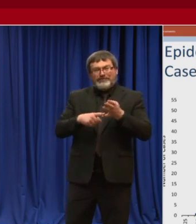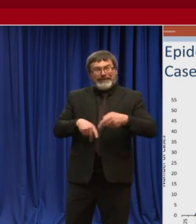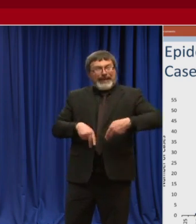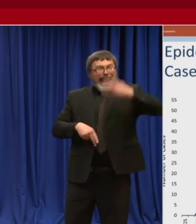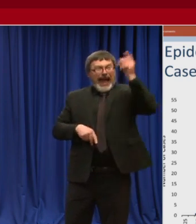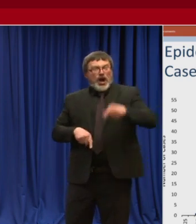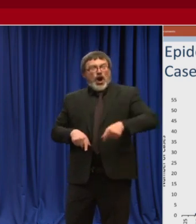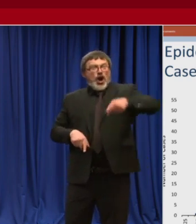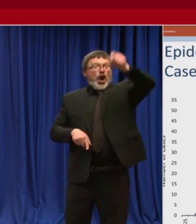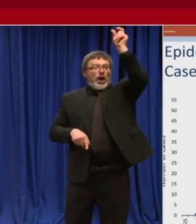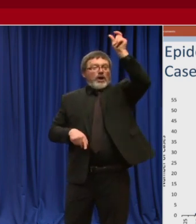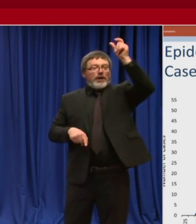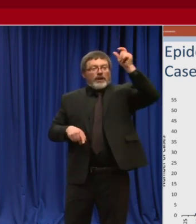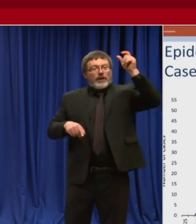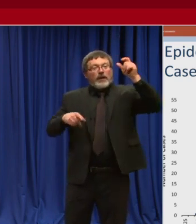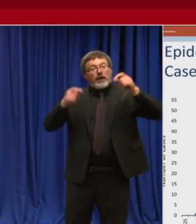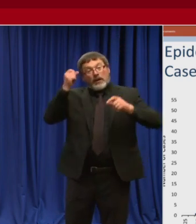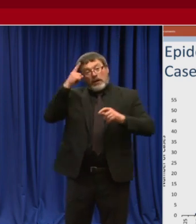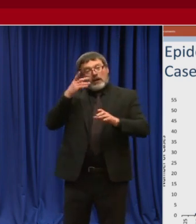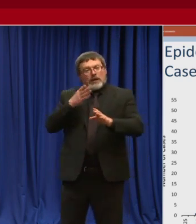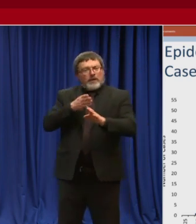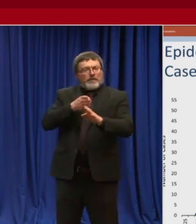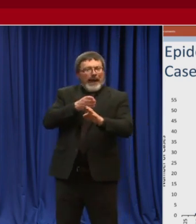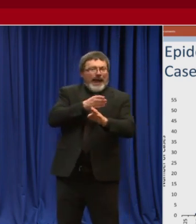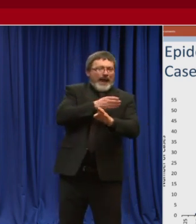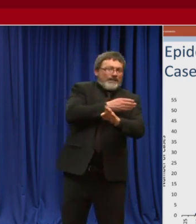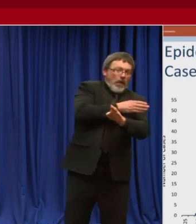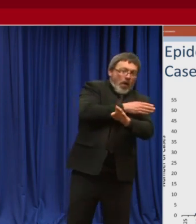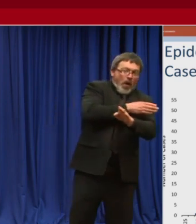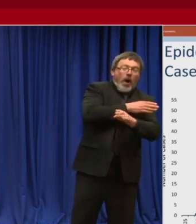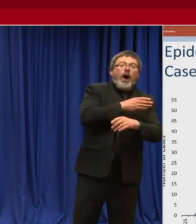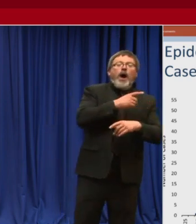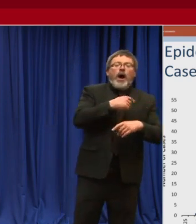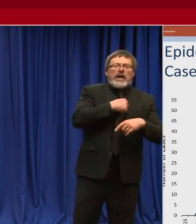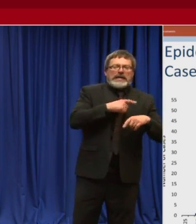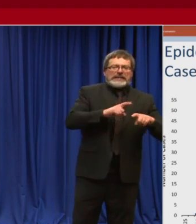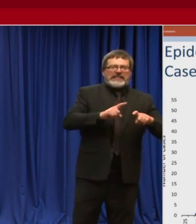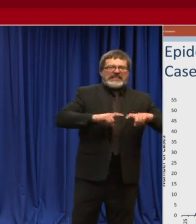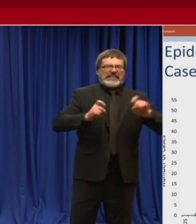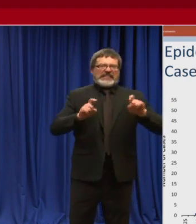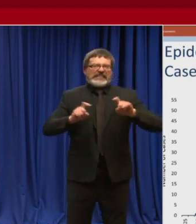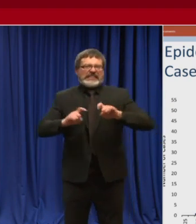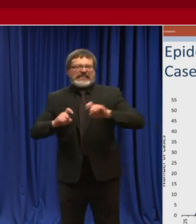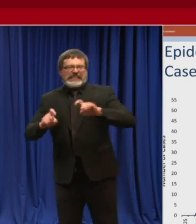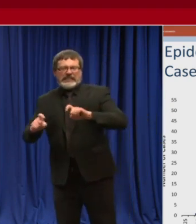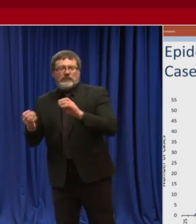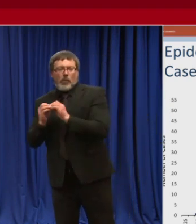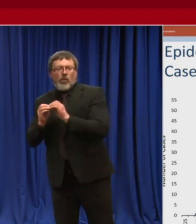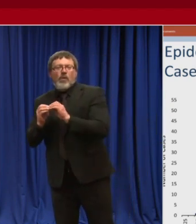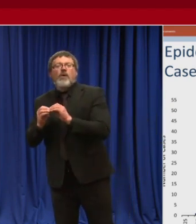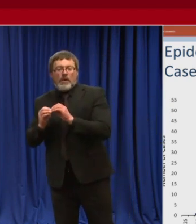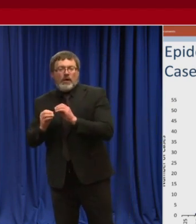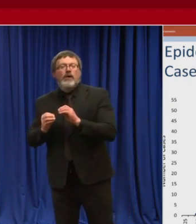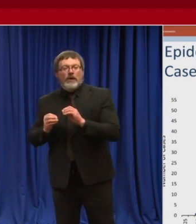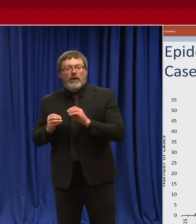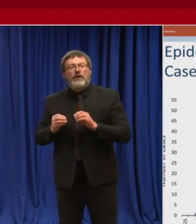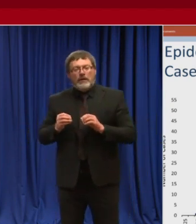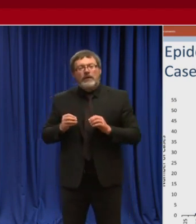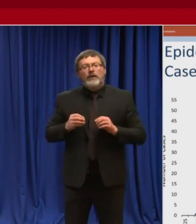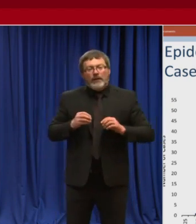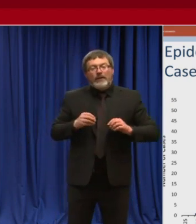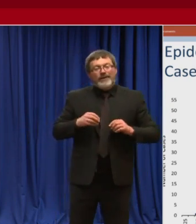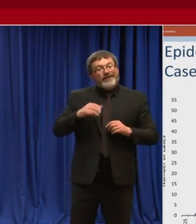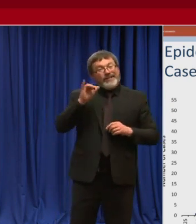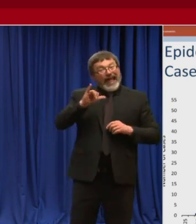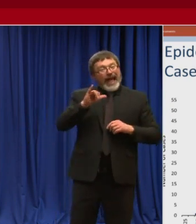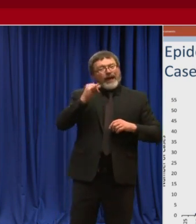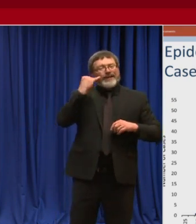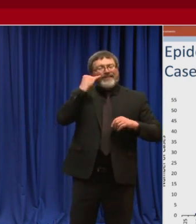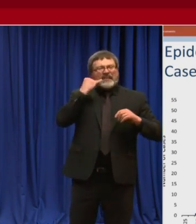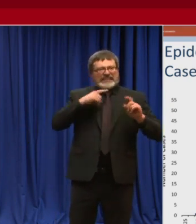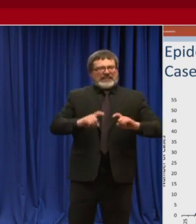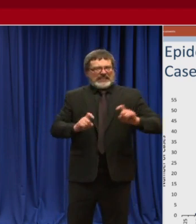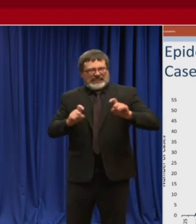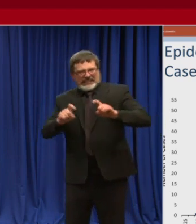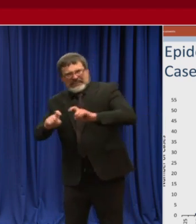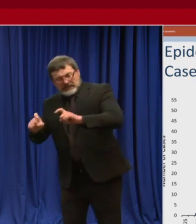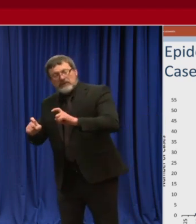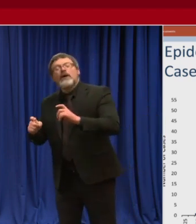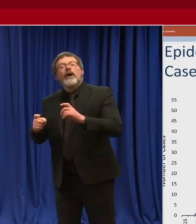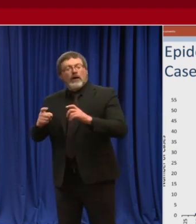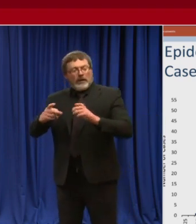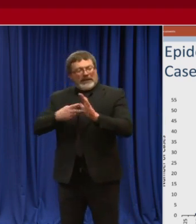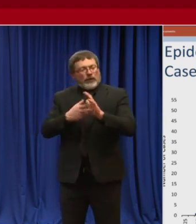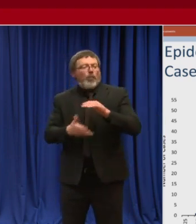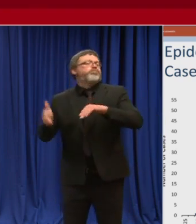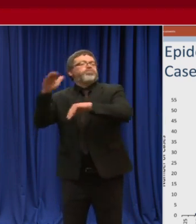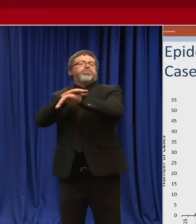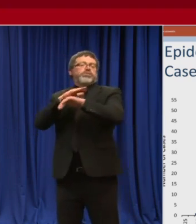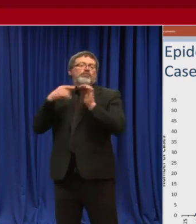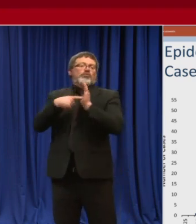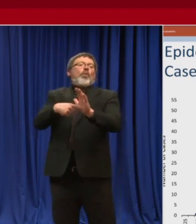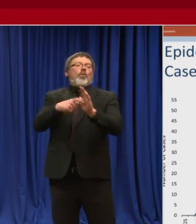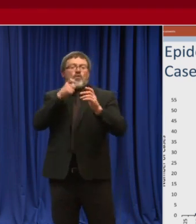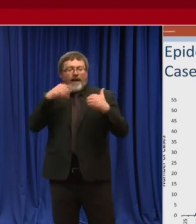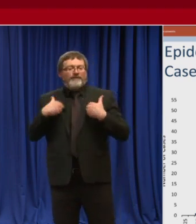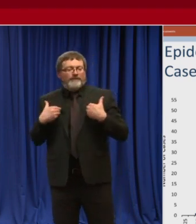SO THESE HIGHER NUMBERS ARE ACTUALLY BEFORE WE HAD RAMPED UP TESTING HAD, YOU KNOW PEAKED SO TO SPEAK BUT TESTING CAN CERTAINLY INFLUENCE THESE NUMBERS WHETHER THAT WAS WHAT